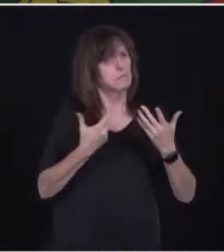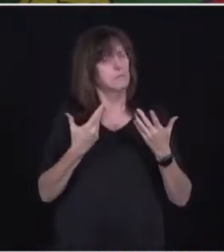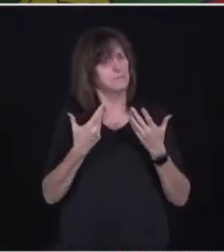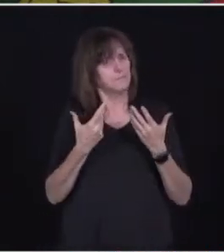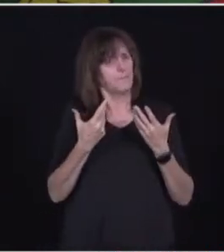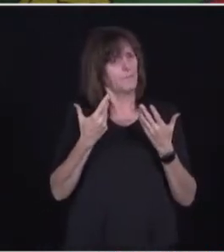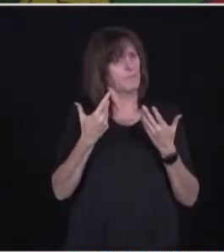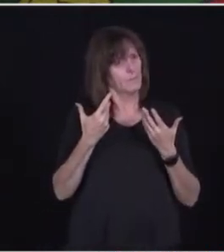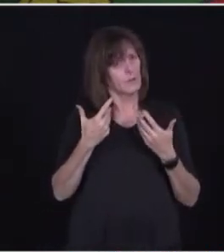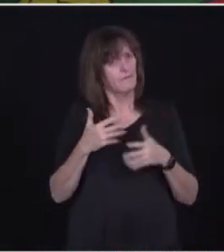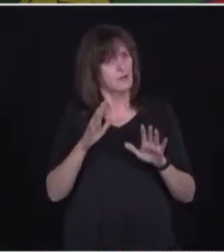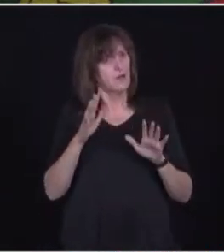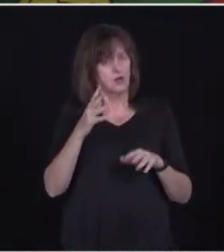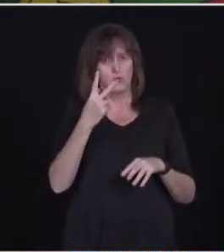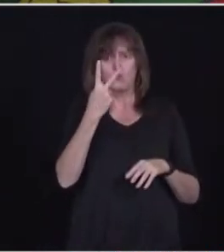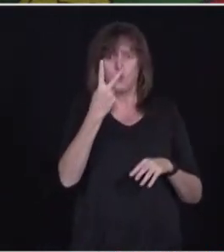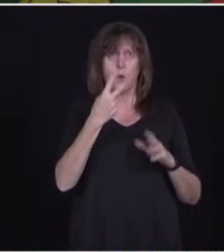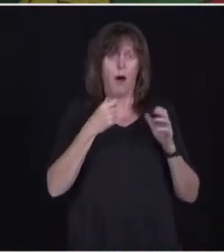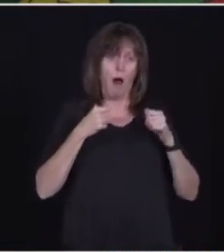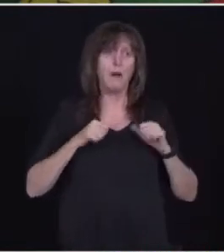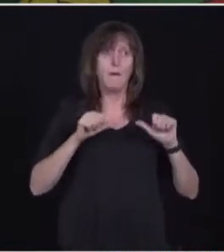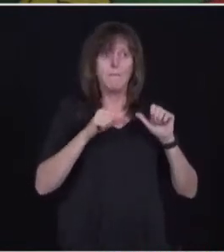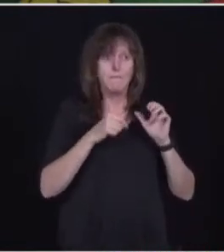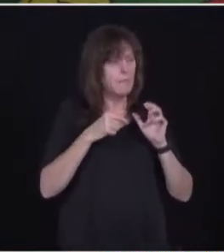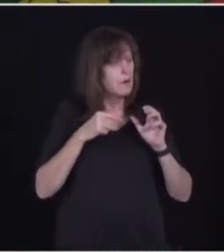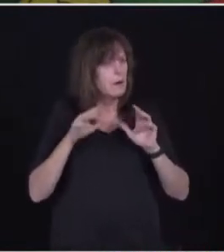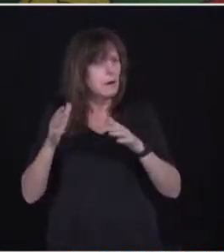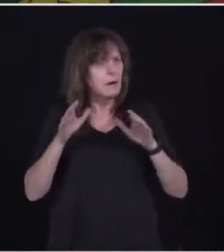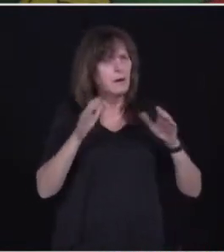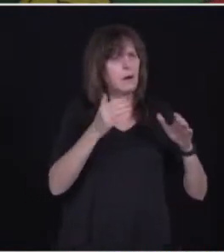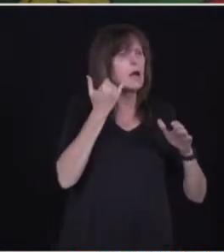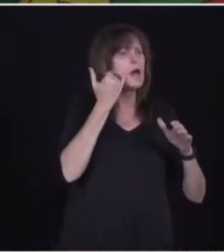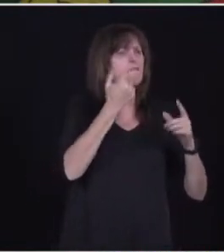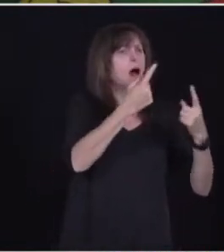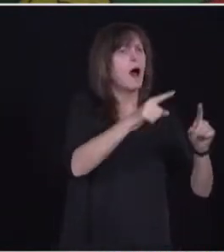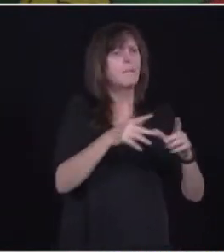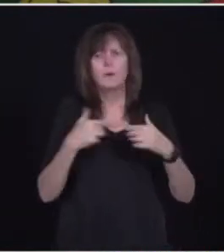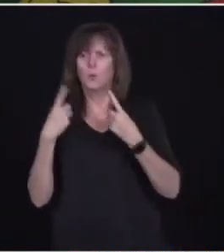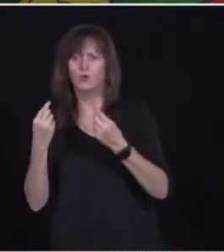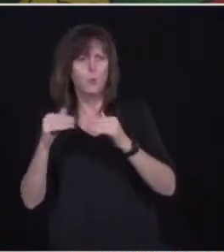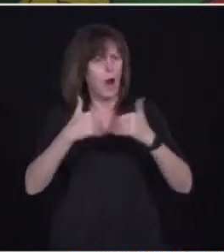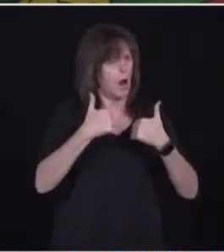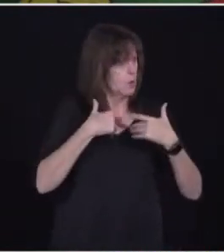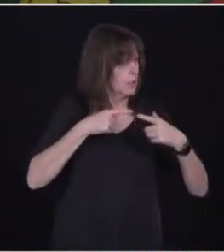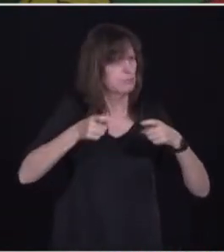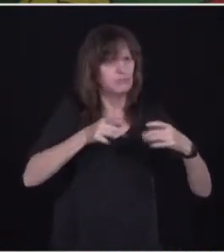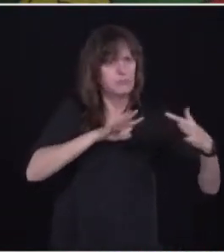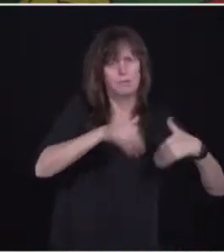intelligent decisions on what they need to do to live a better life going forward from here. And so we have been doing that planning, we